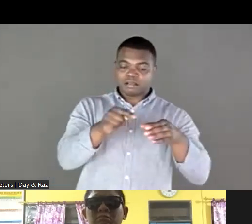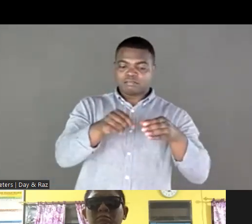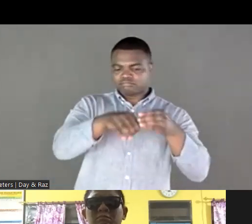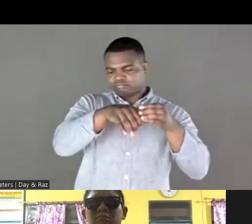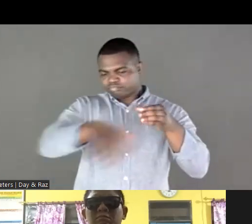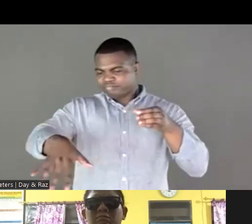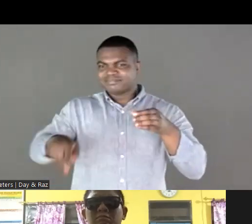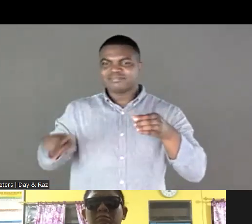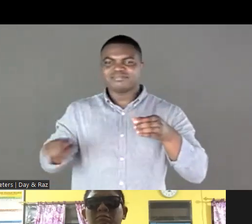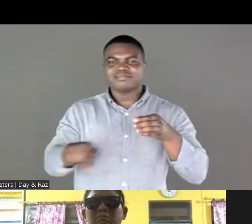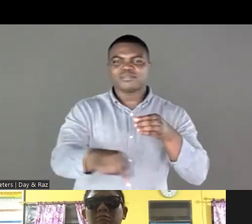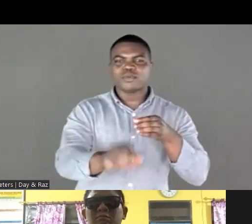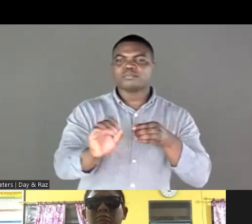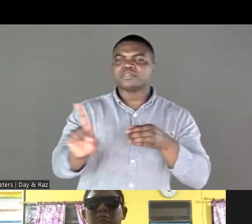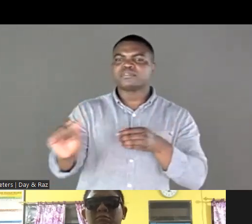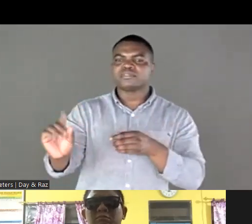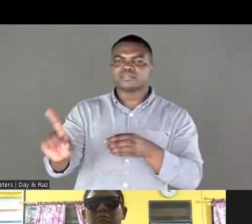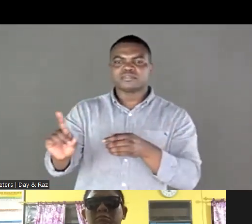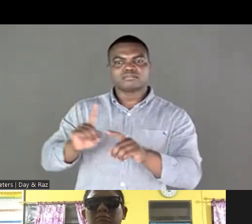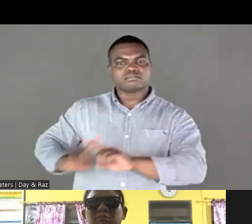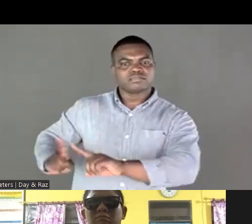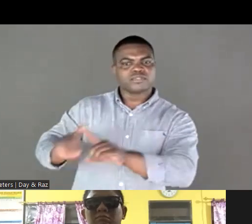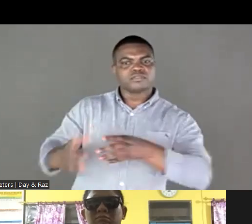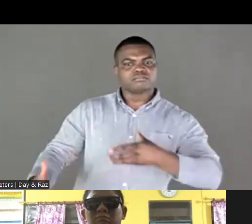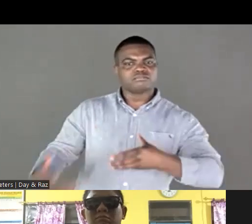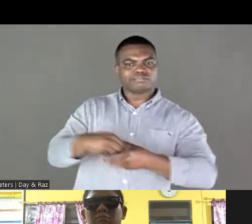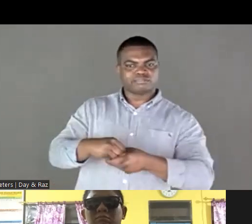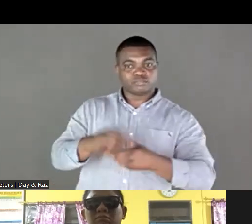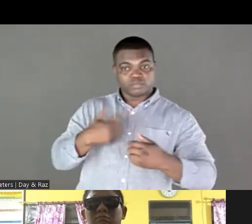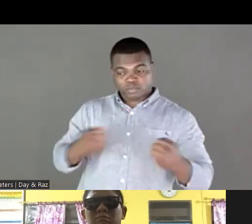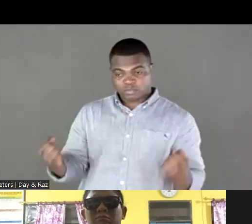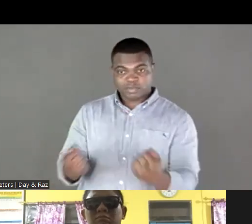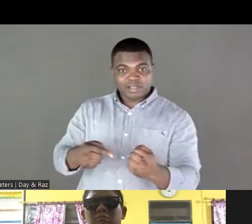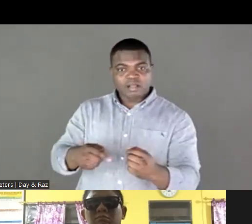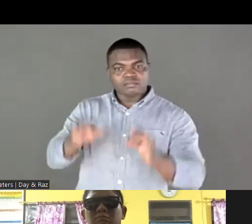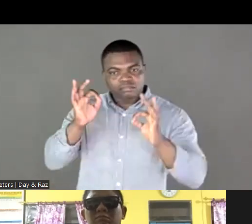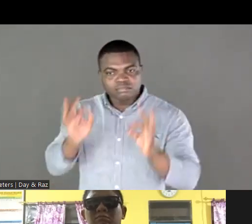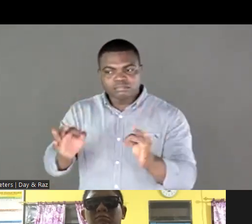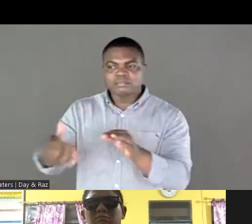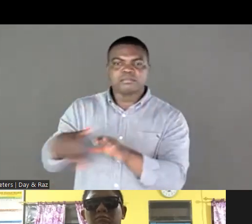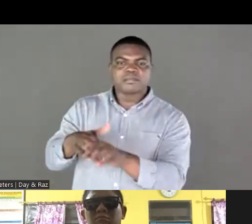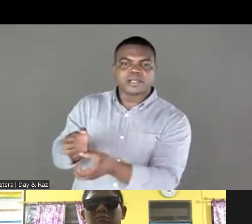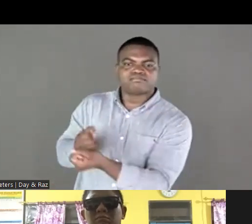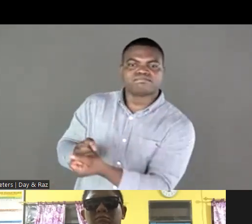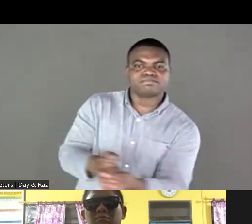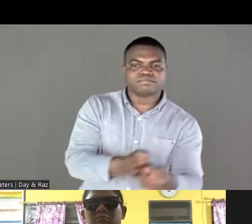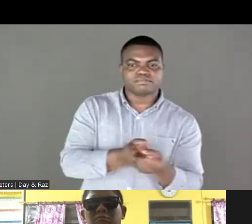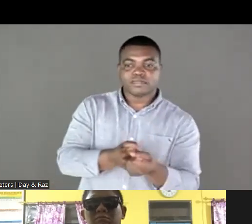Disability Rights Movement may have. So we really use article 32 of the CRPD as kind of our main